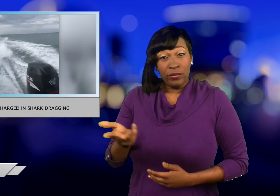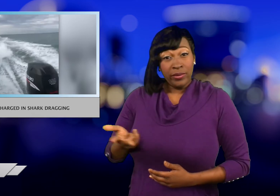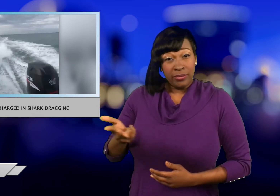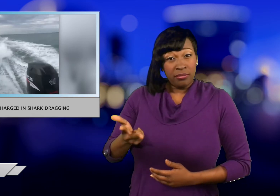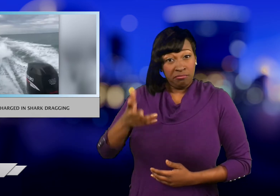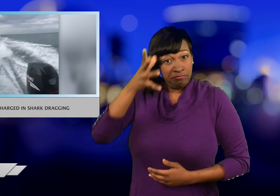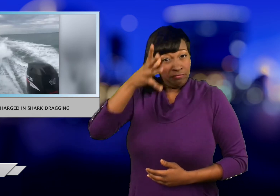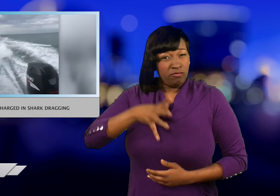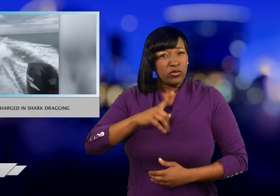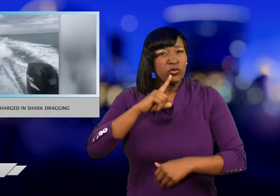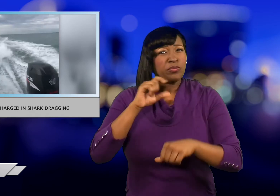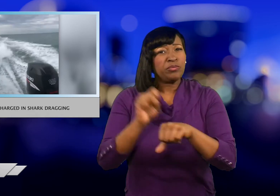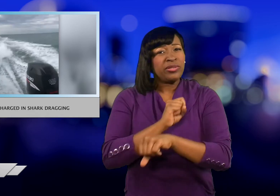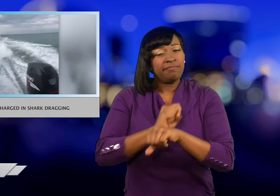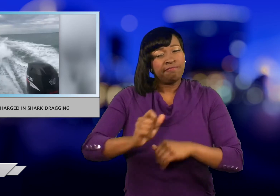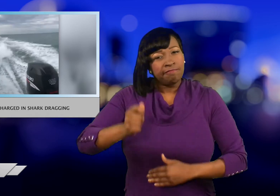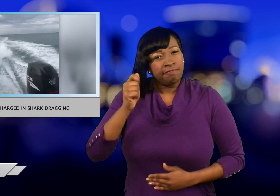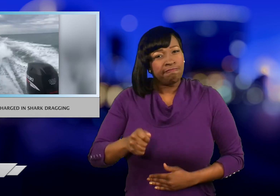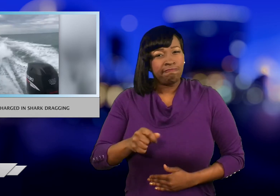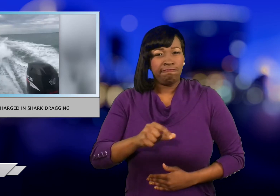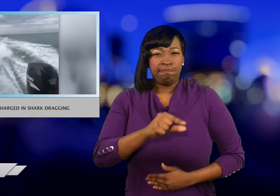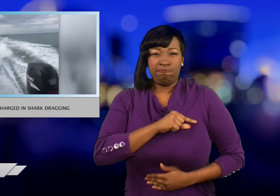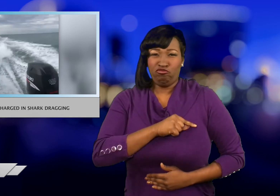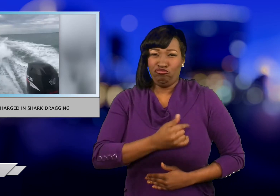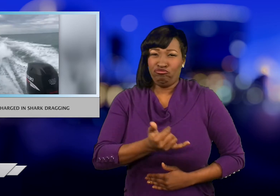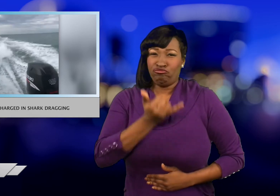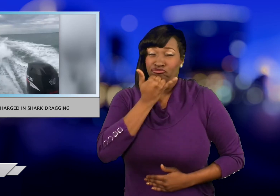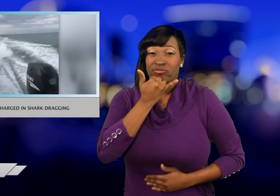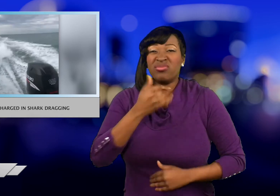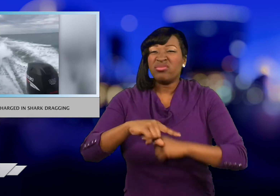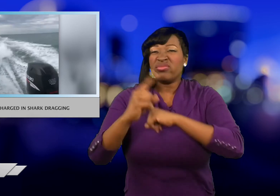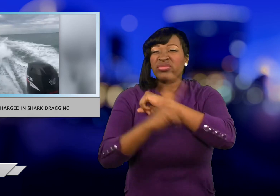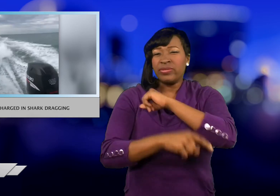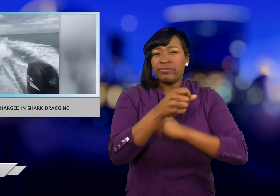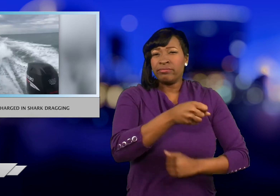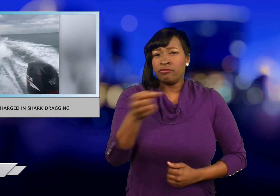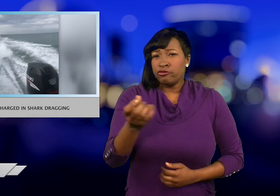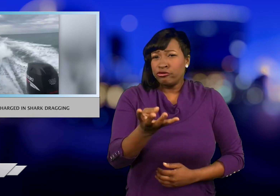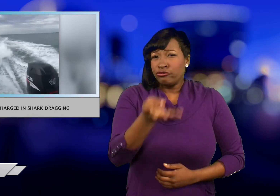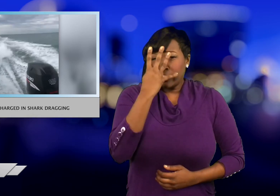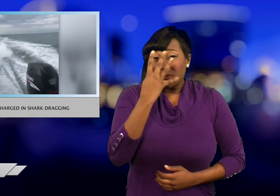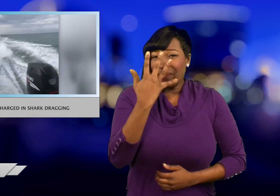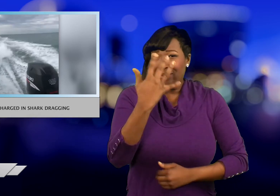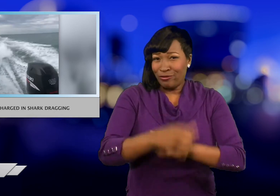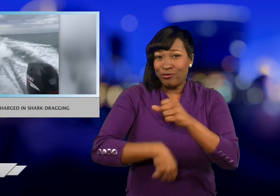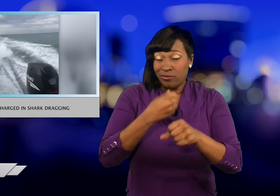If convicted, the man could spent five years in prison